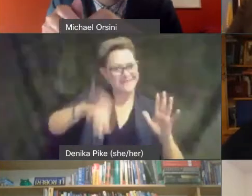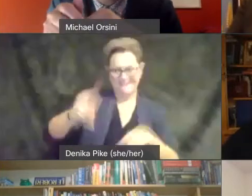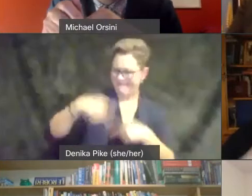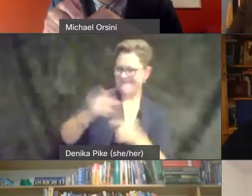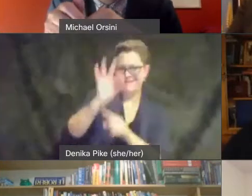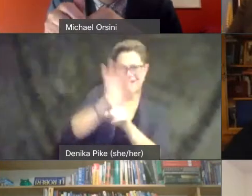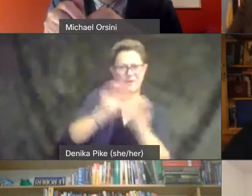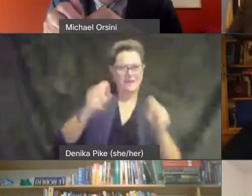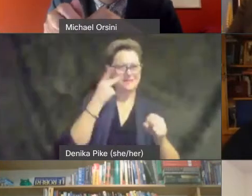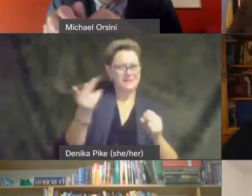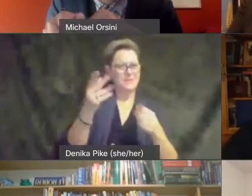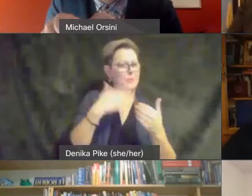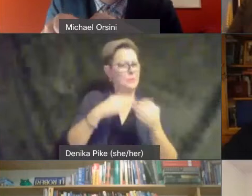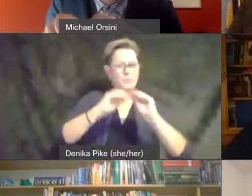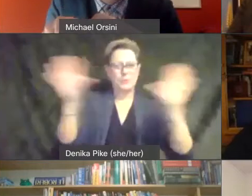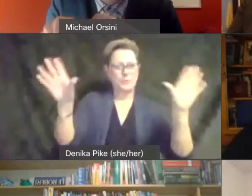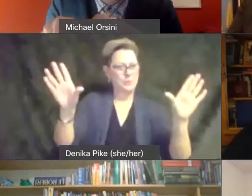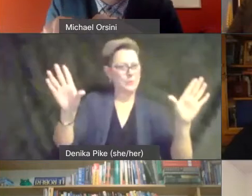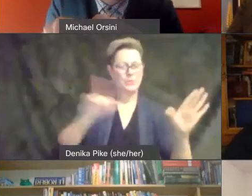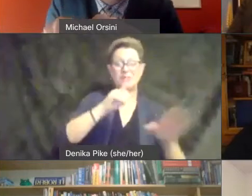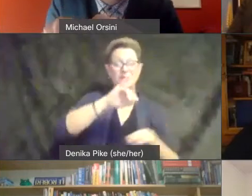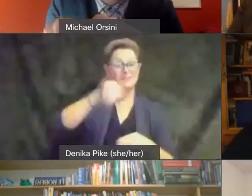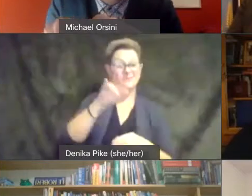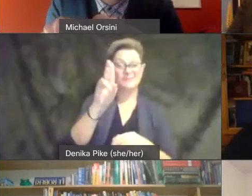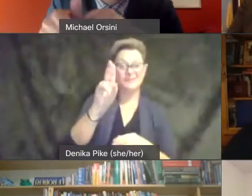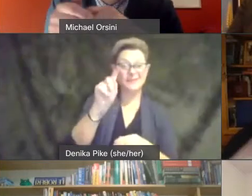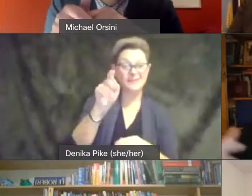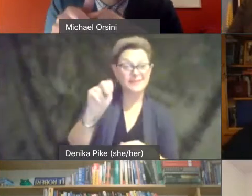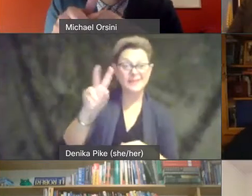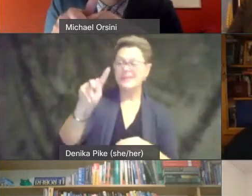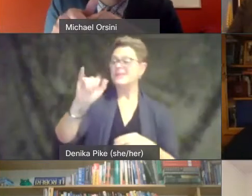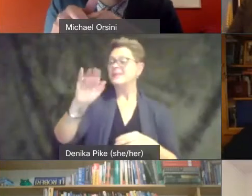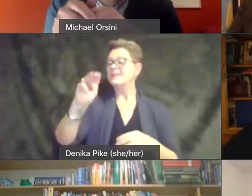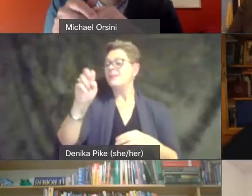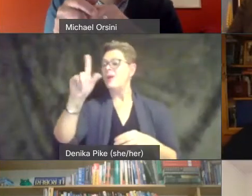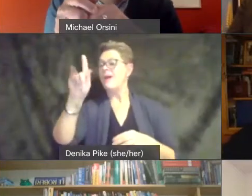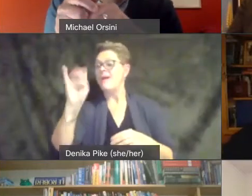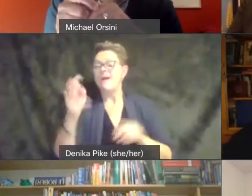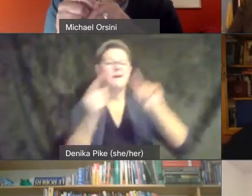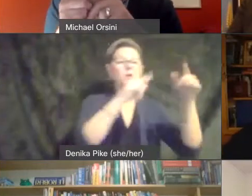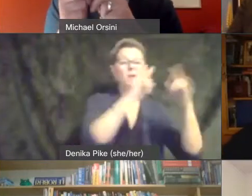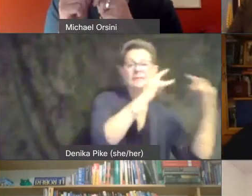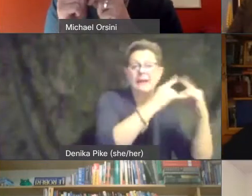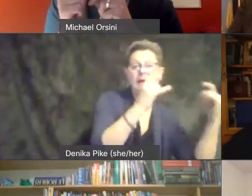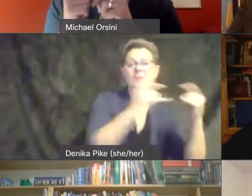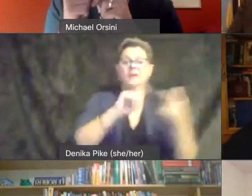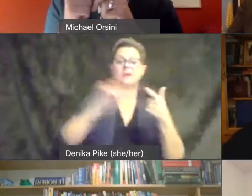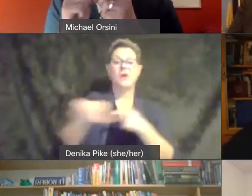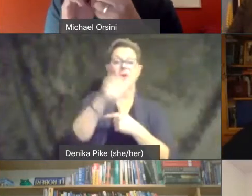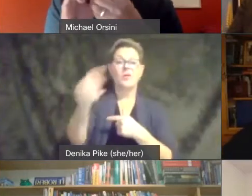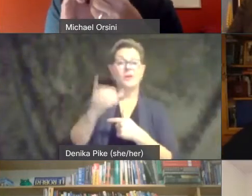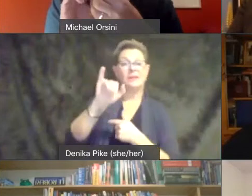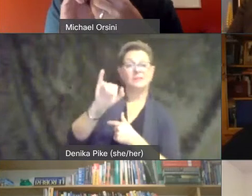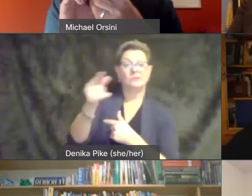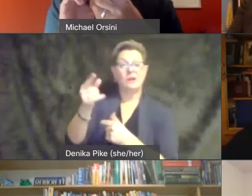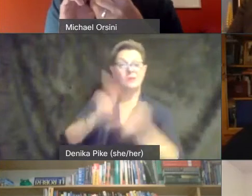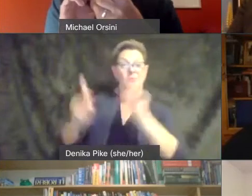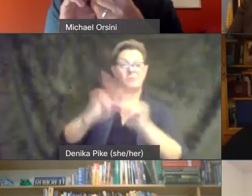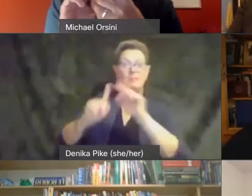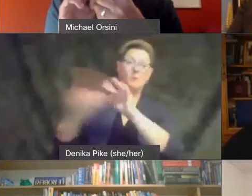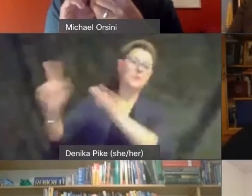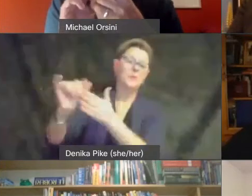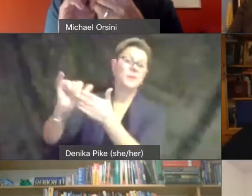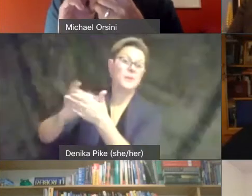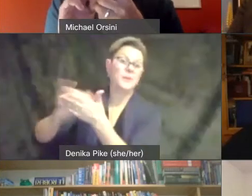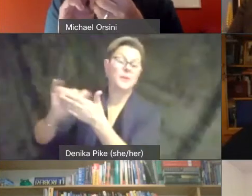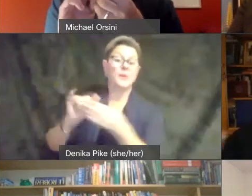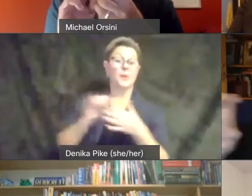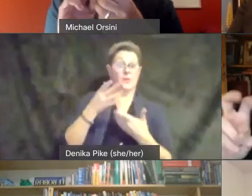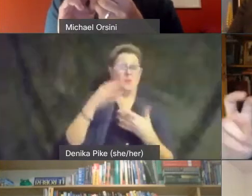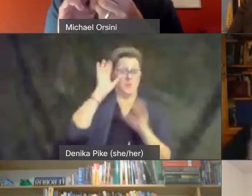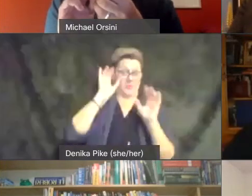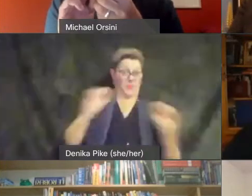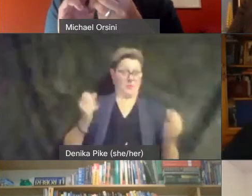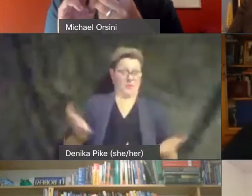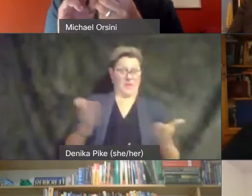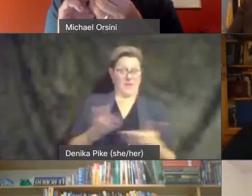But everyone from Justin Timberlake heading off to Montana to a cabin to Instagram influencers, fleeing New York to just even our premier here in Ontario, going up to check the plumbing.